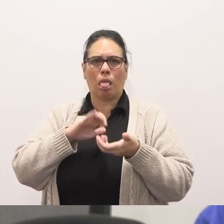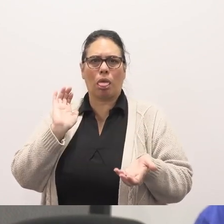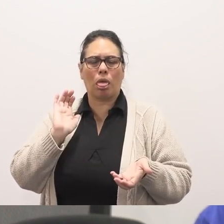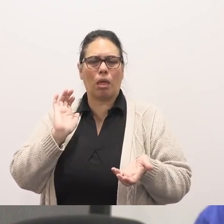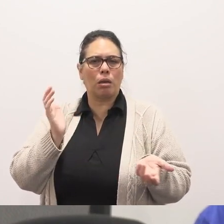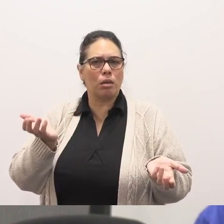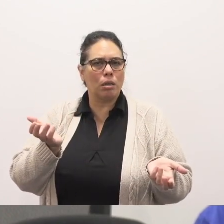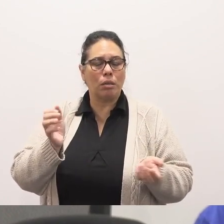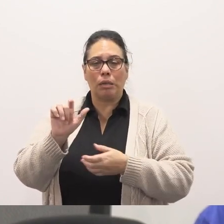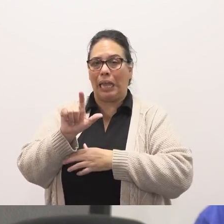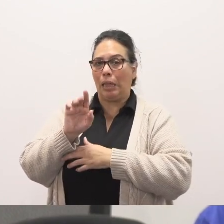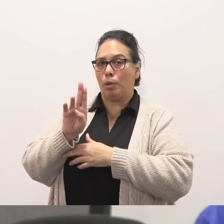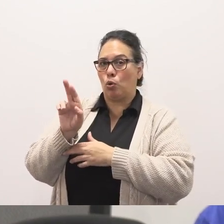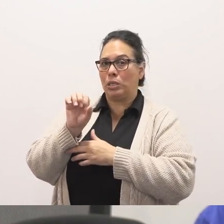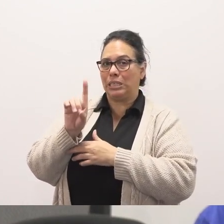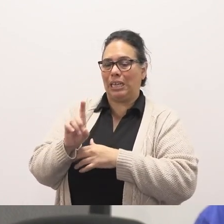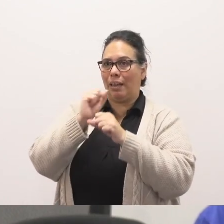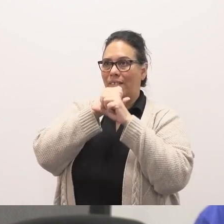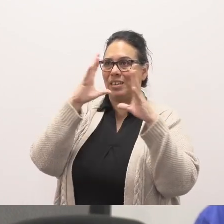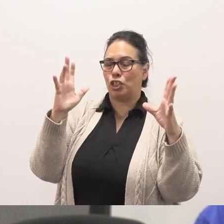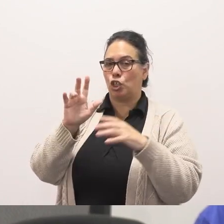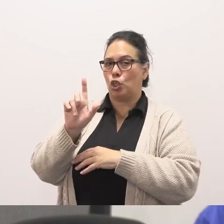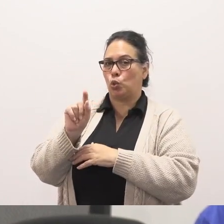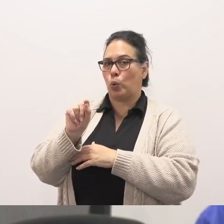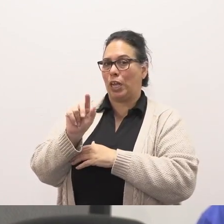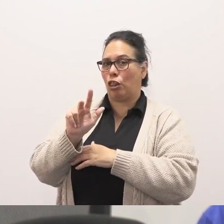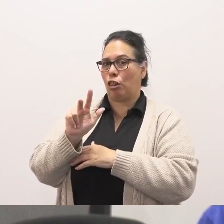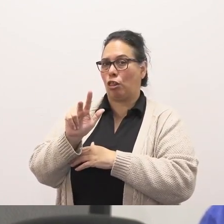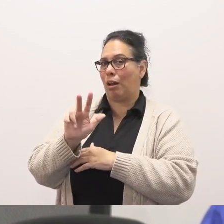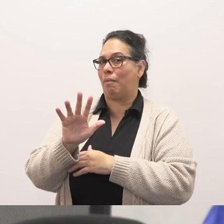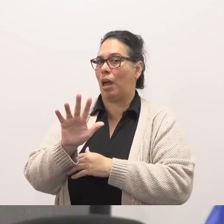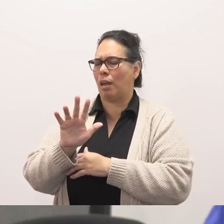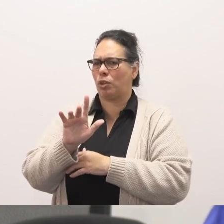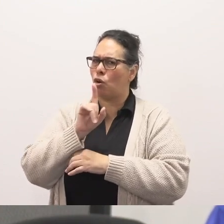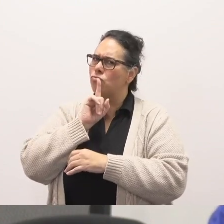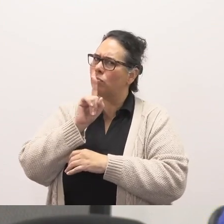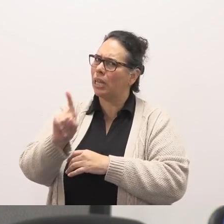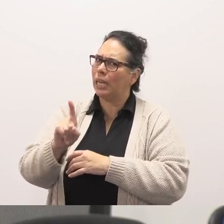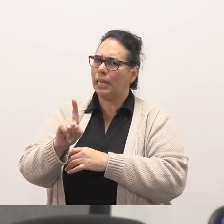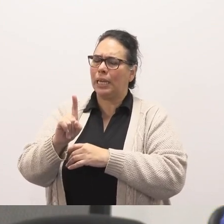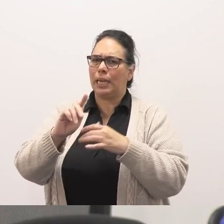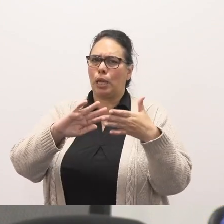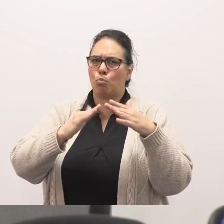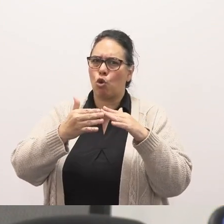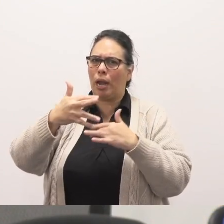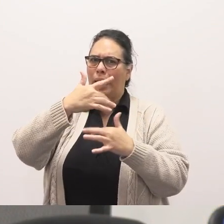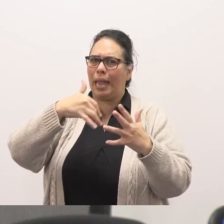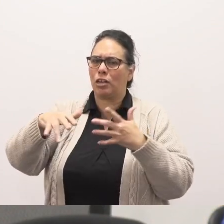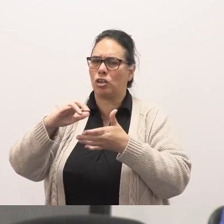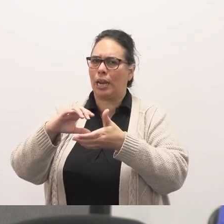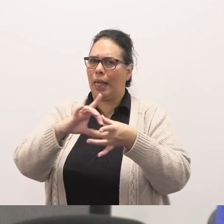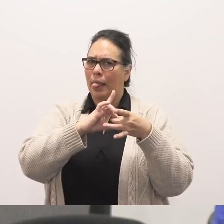LBUSD's Vision 2035 calls for authentic community engagement and collaboration. One of the key themes